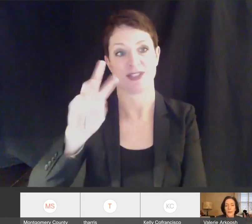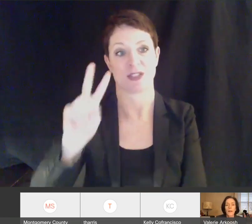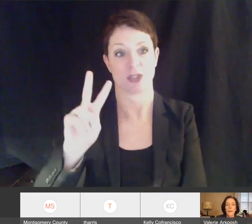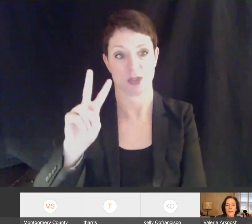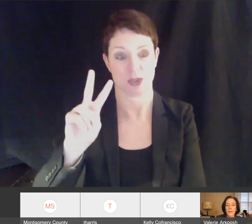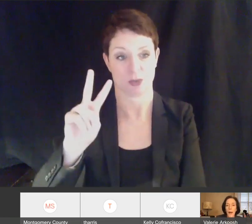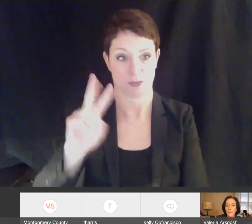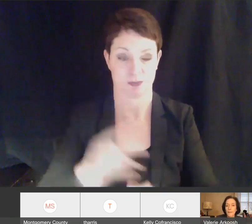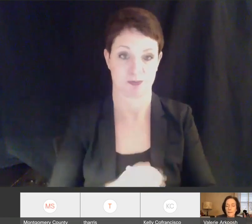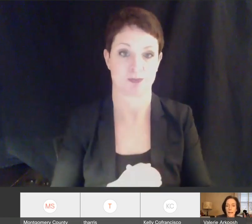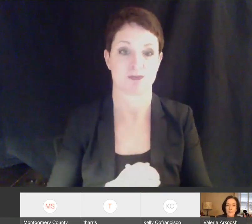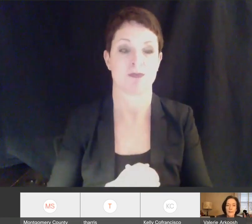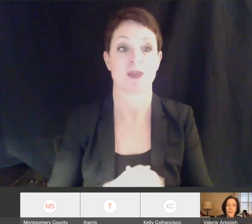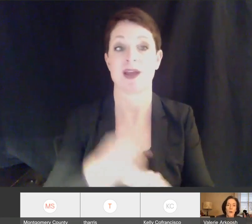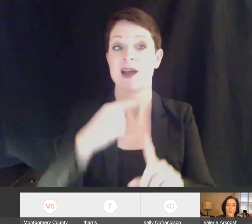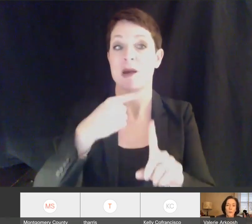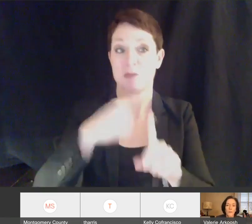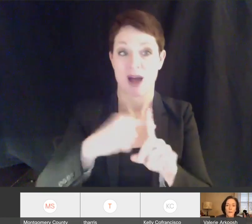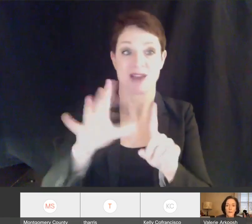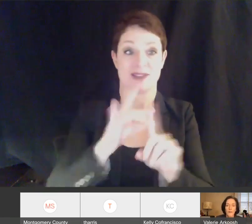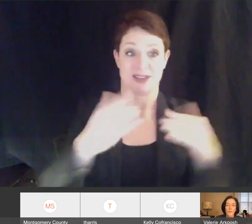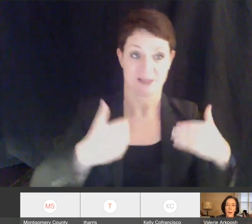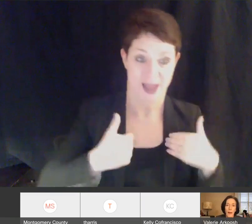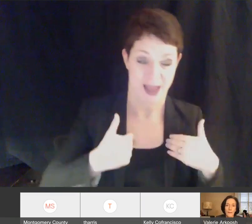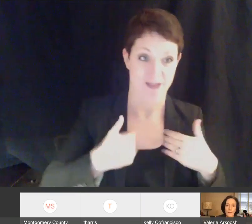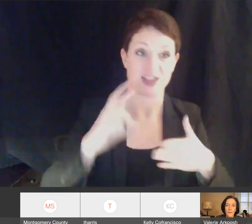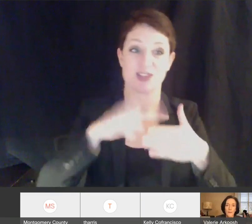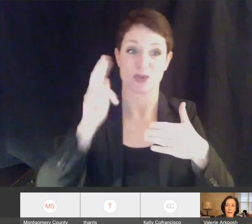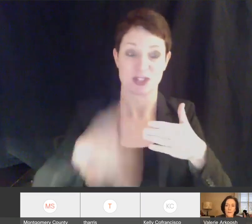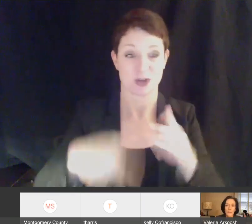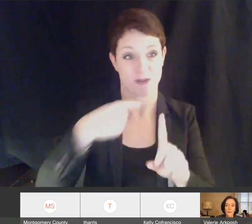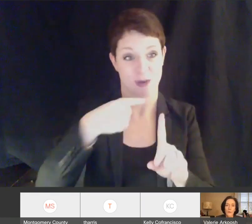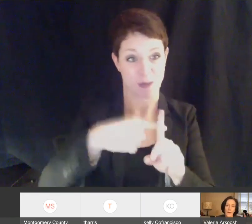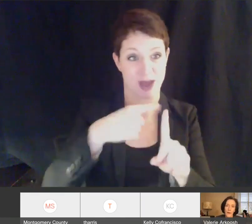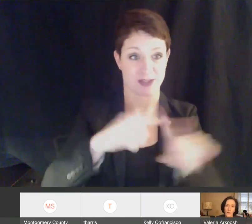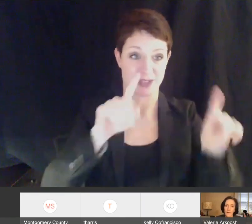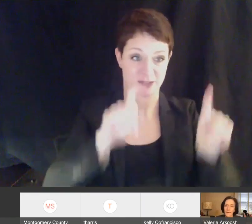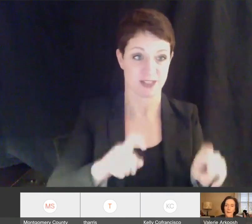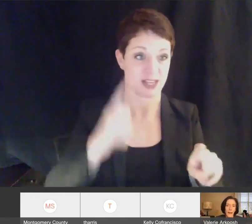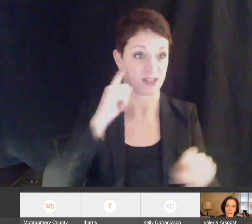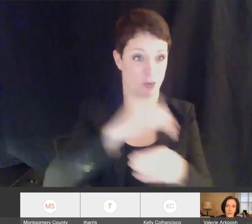These positive cases are a result of a positive test for the virus, not from